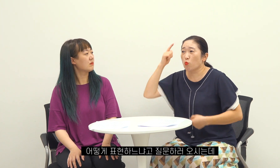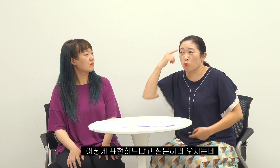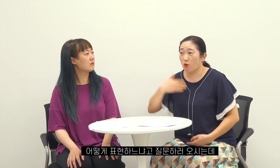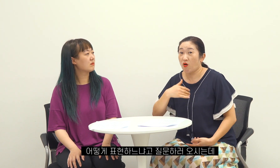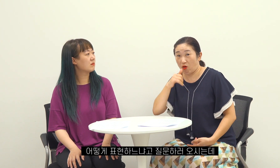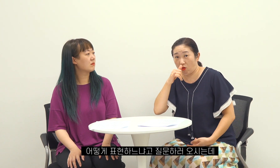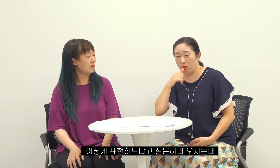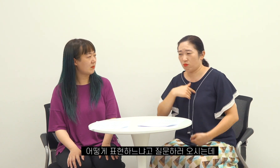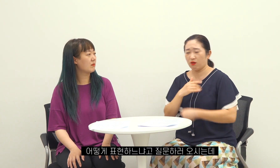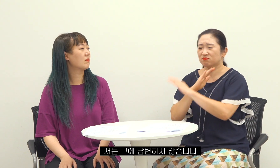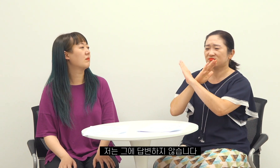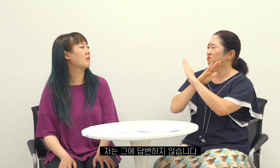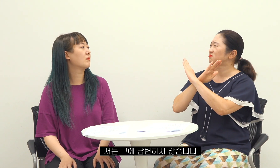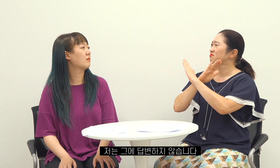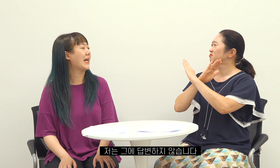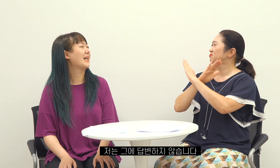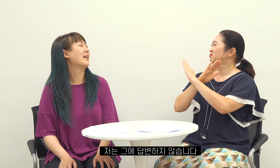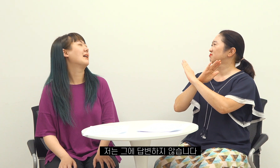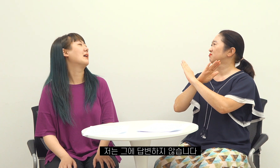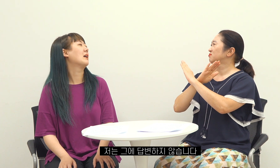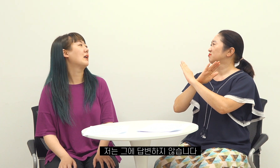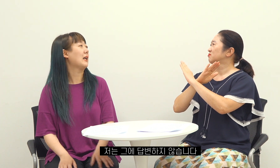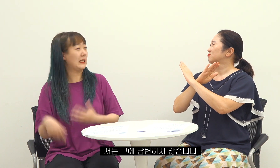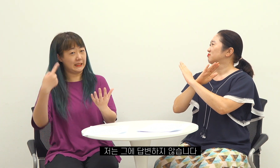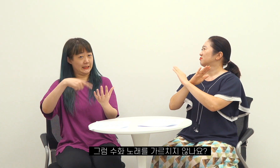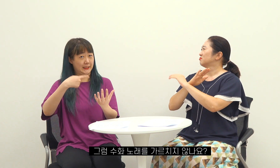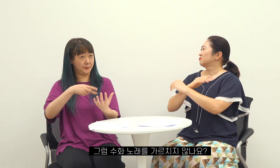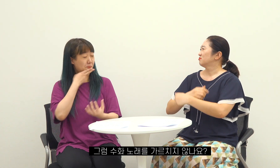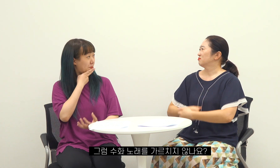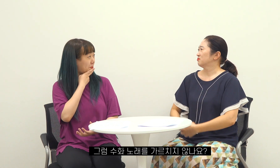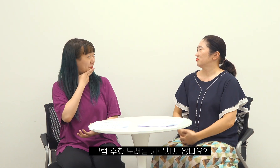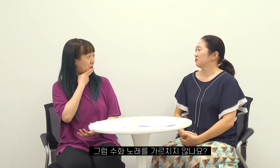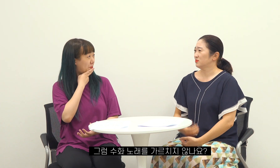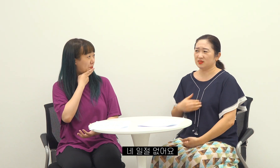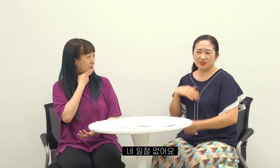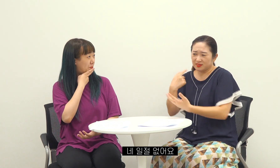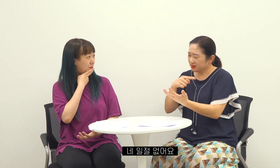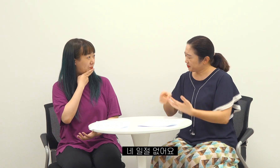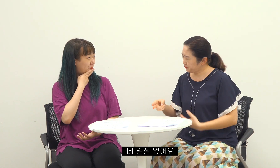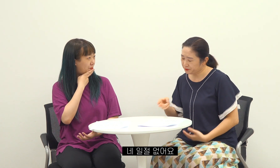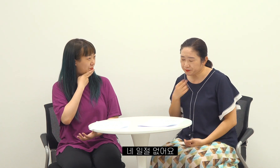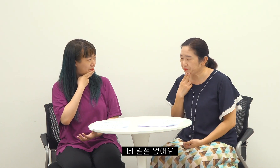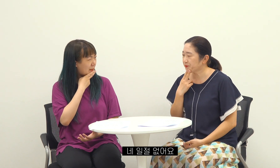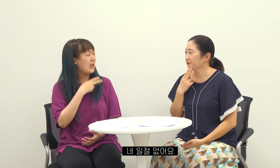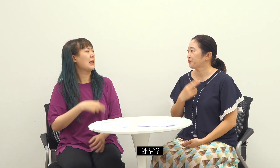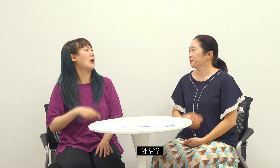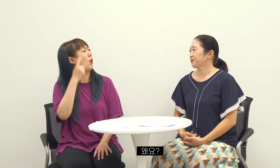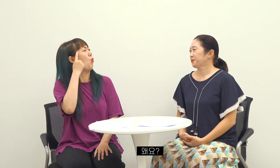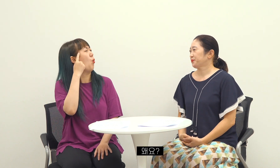but I do not answer that. Then you never taught sign language songs, did you? No, not at all.